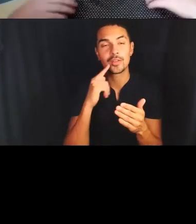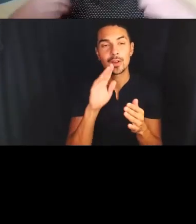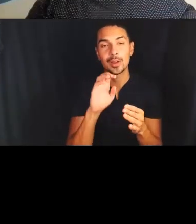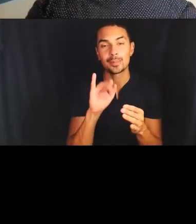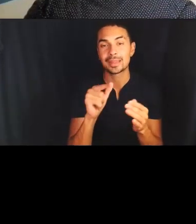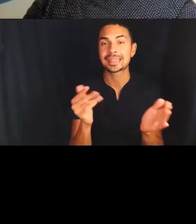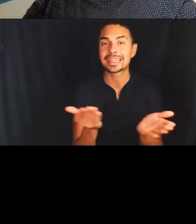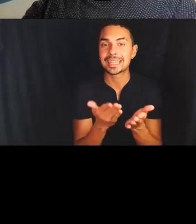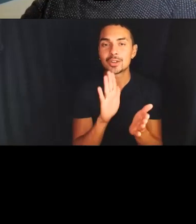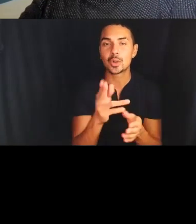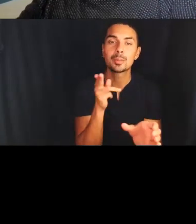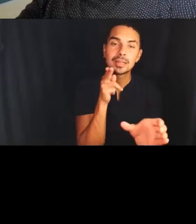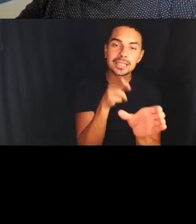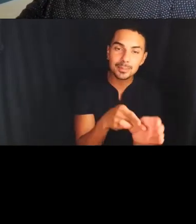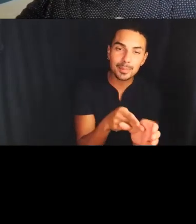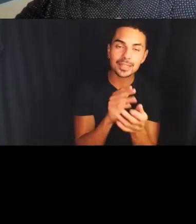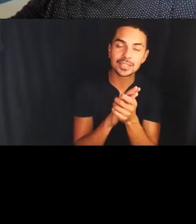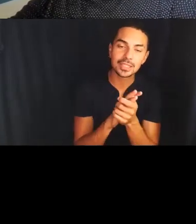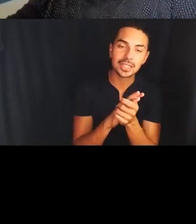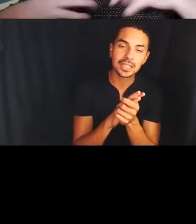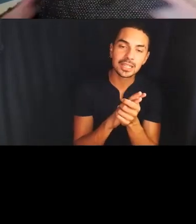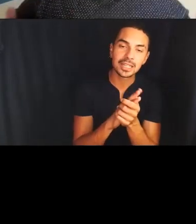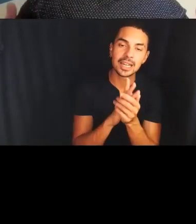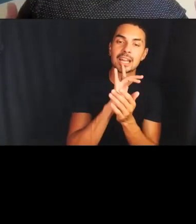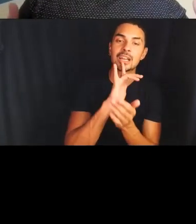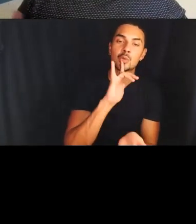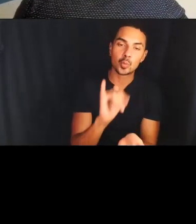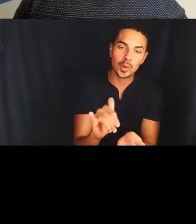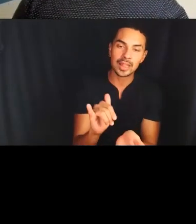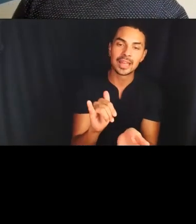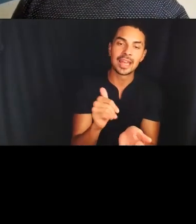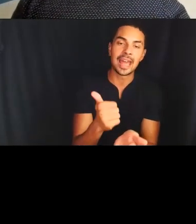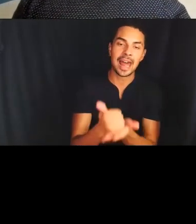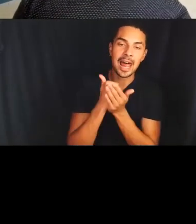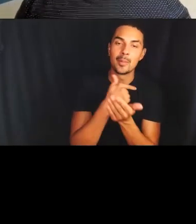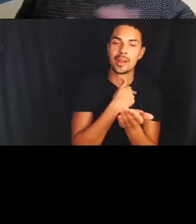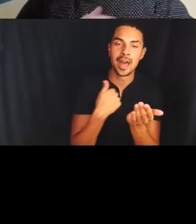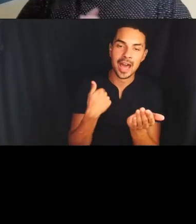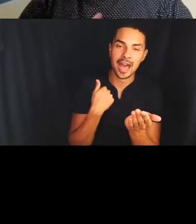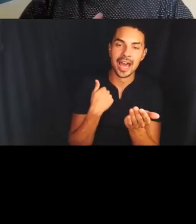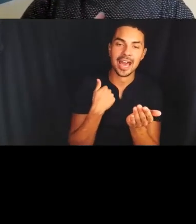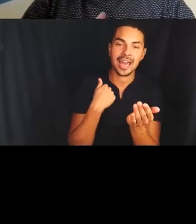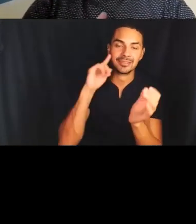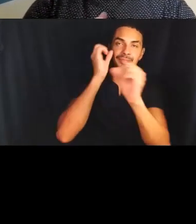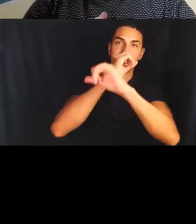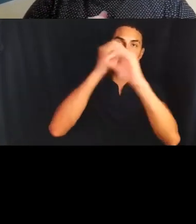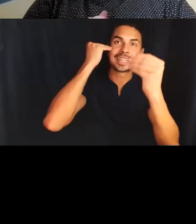Your participation has really helped us give us things to think about in our next steps.